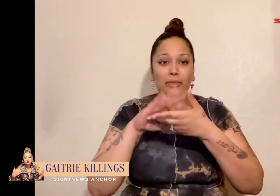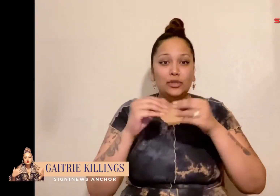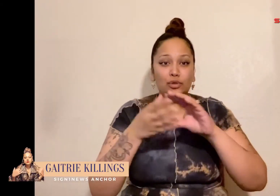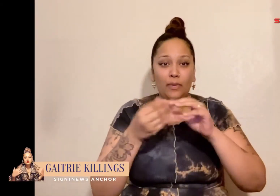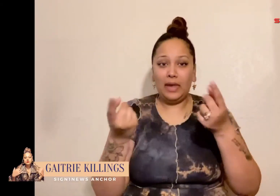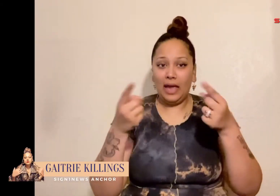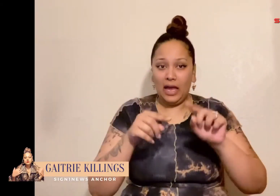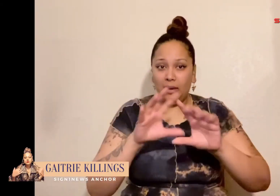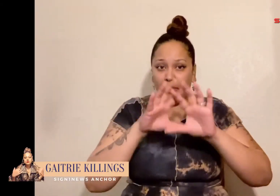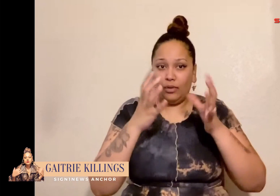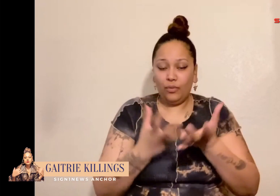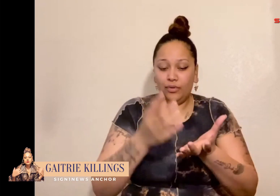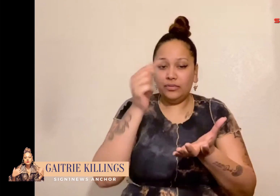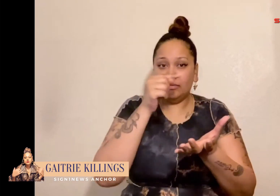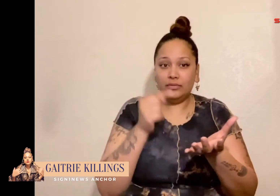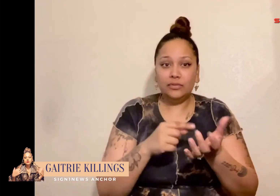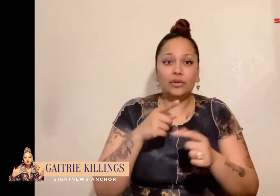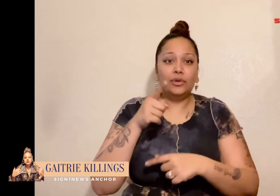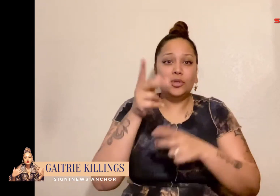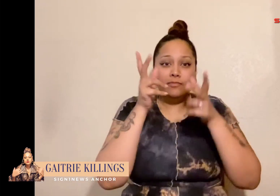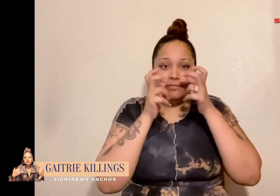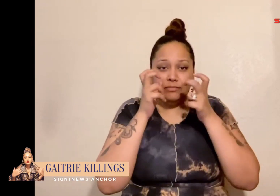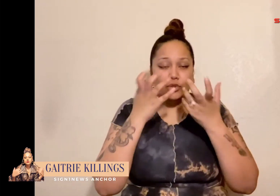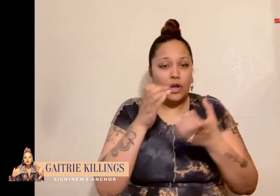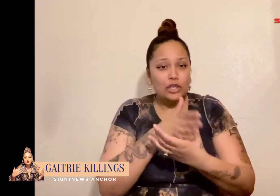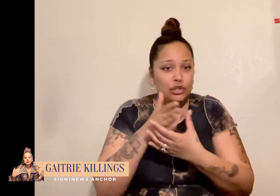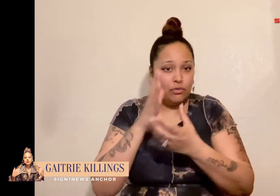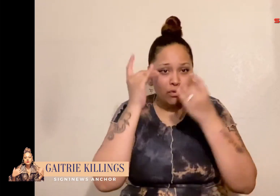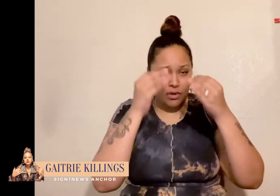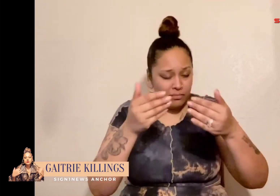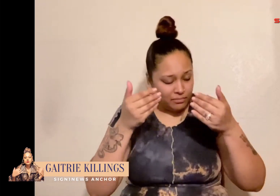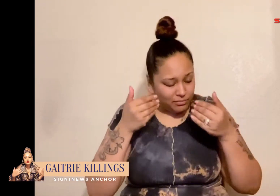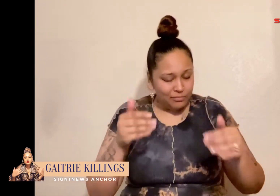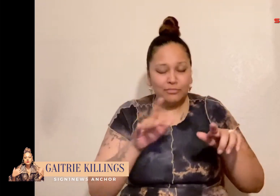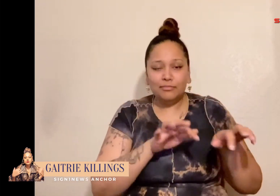stories making headlines today if you post an interesting comment about this update we